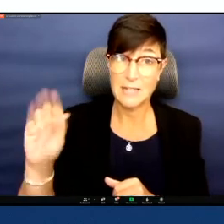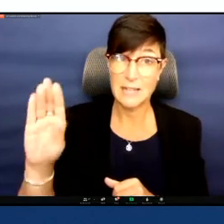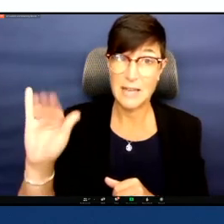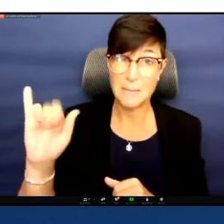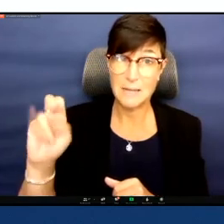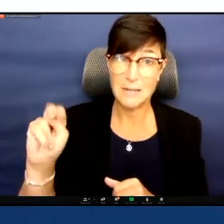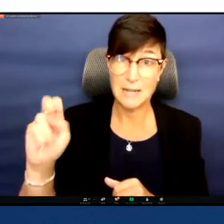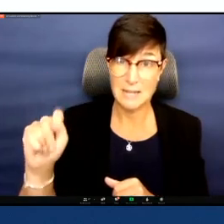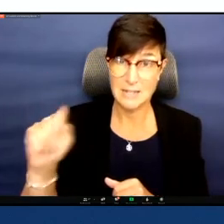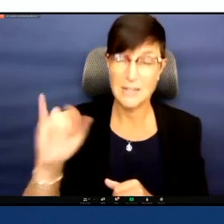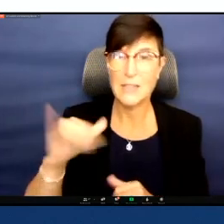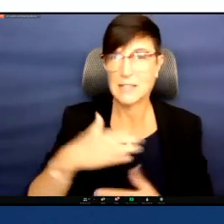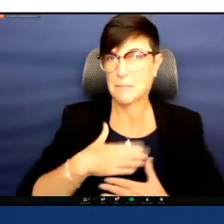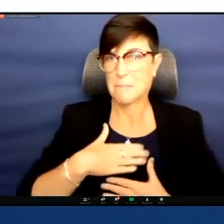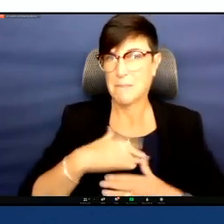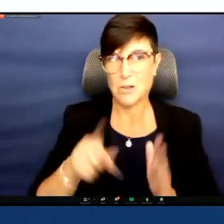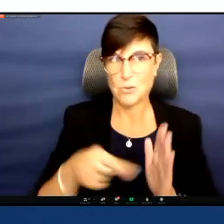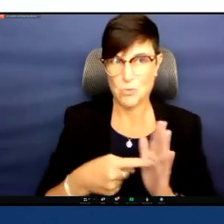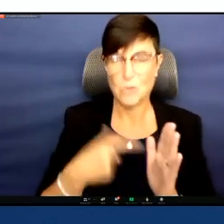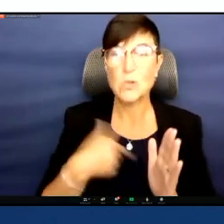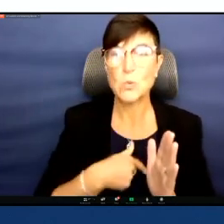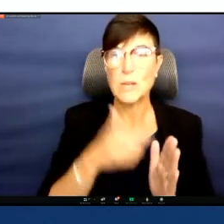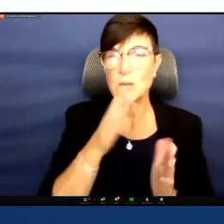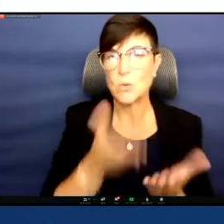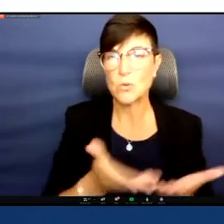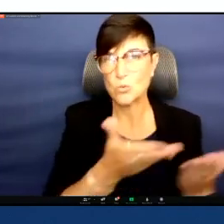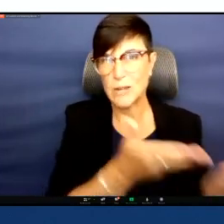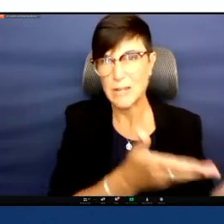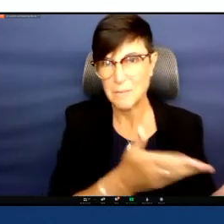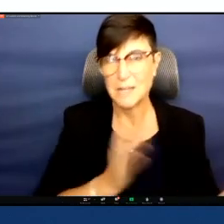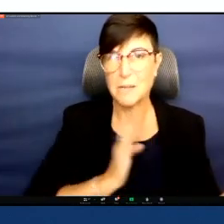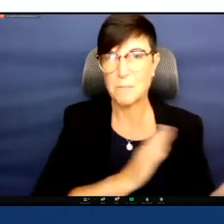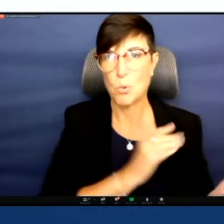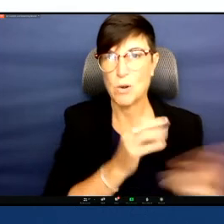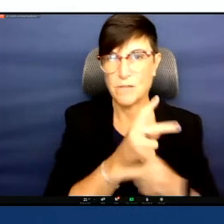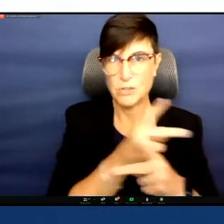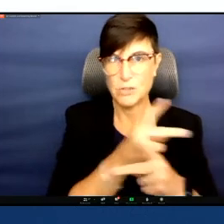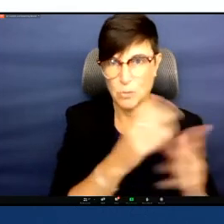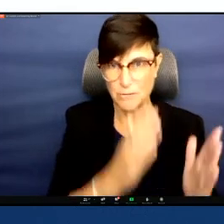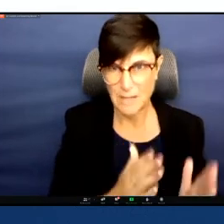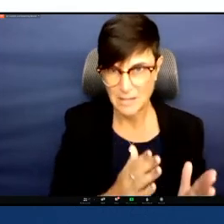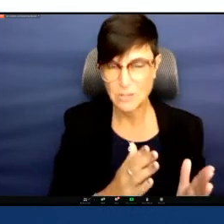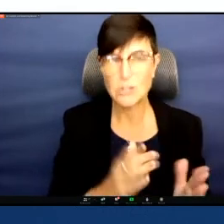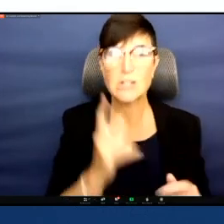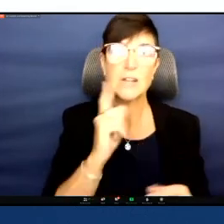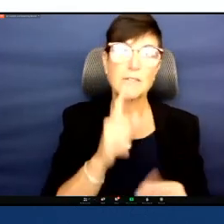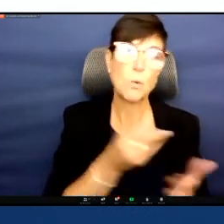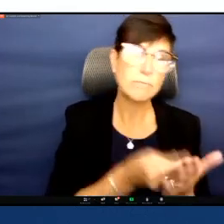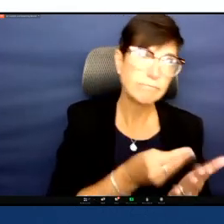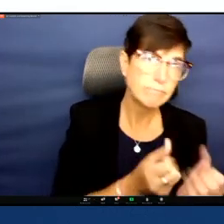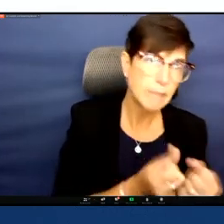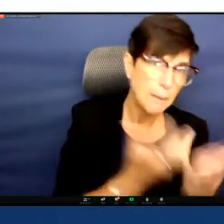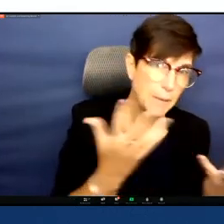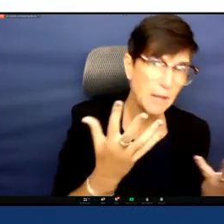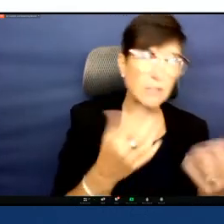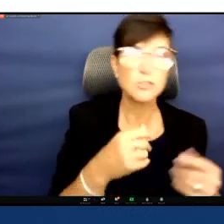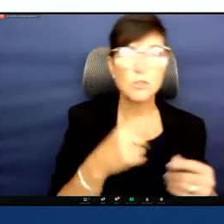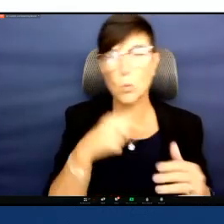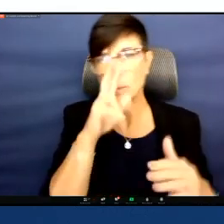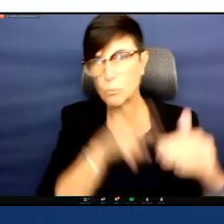for recommendations to the Board of Supervisors, preparing discretionary and semi discretionary revenue projections, which I will discuss later,